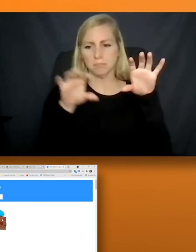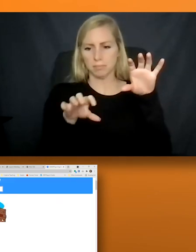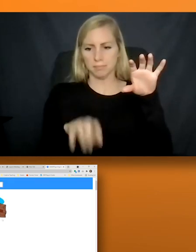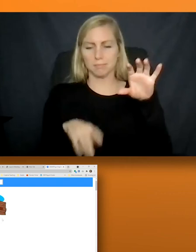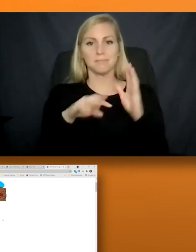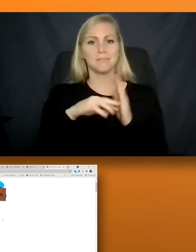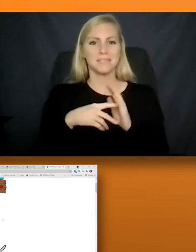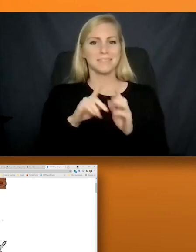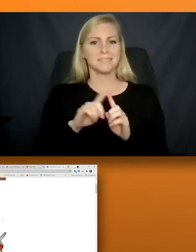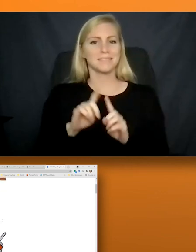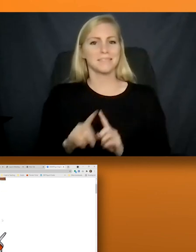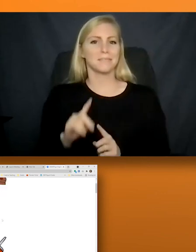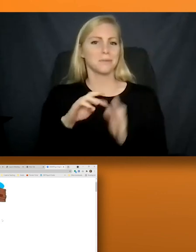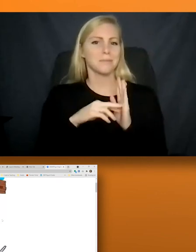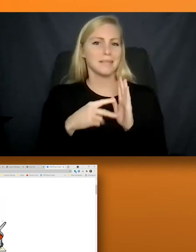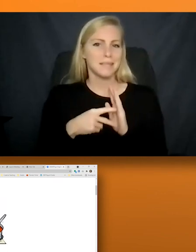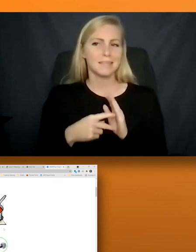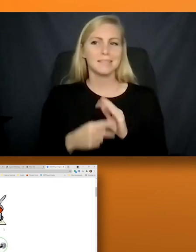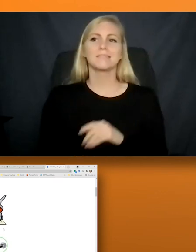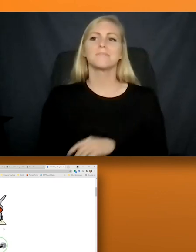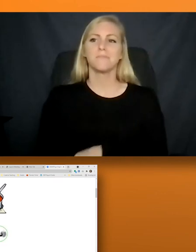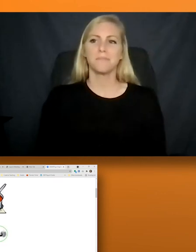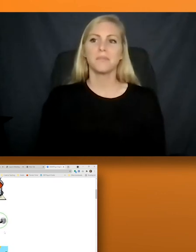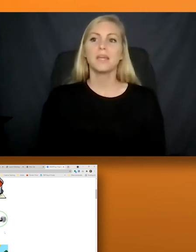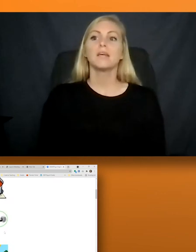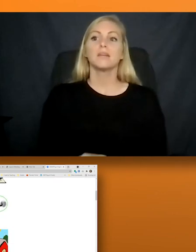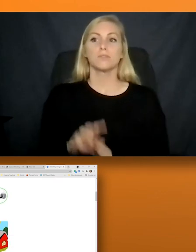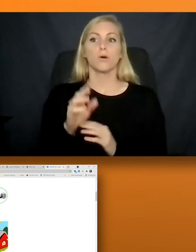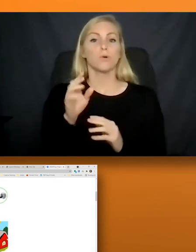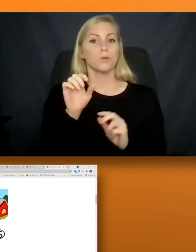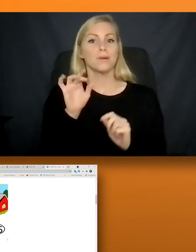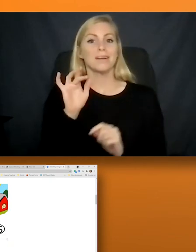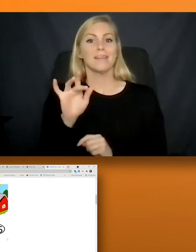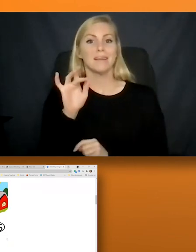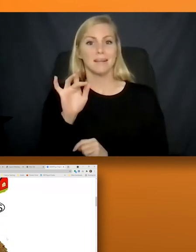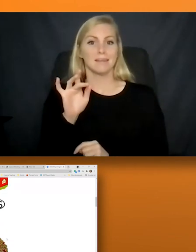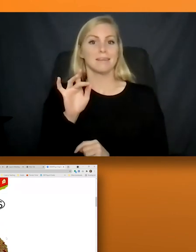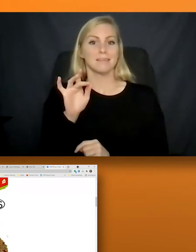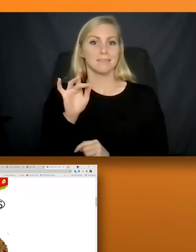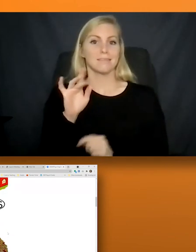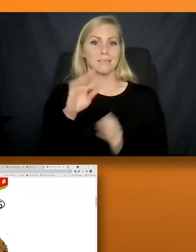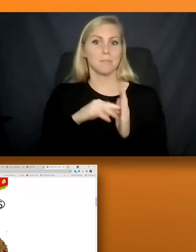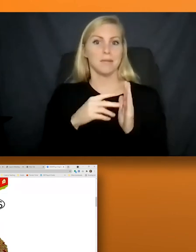and it has a couple different meanings. You click the meaning that you're looking for. So you'd have to teach the students,